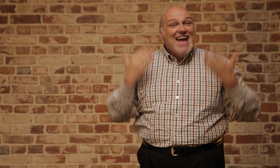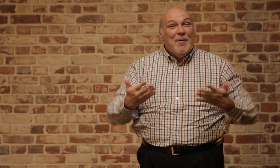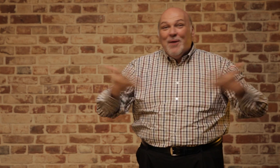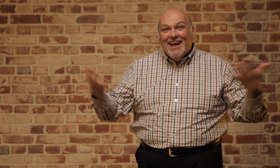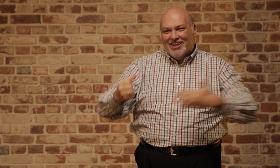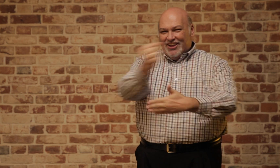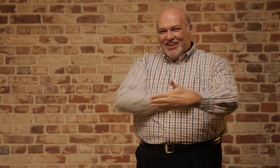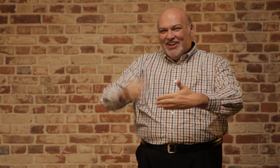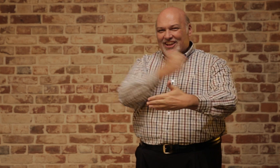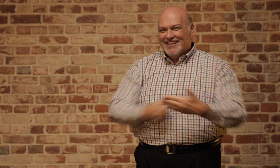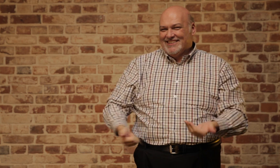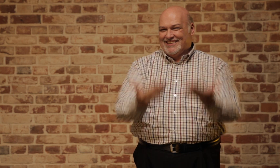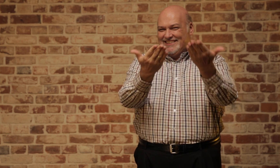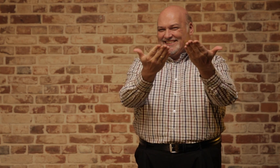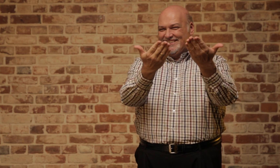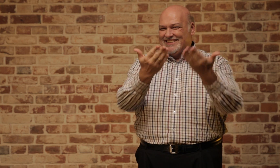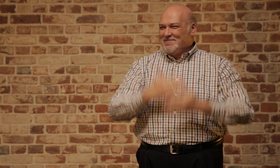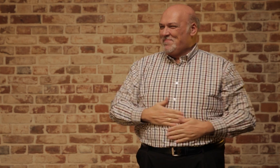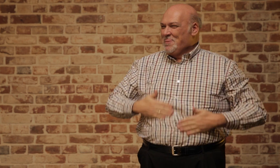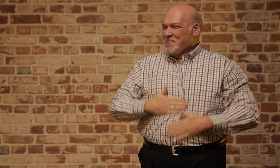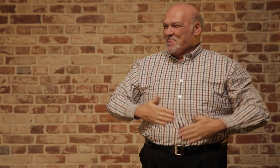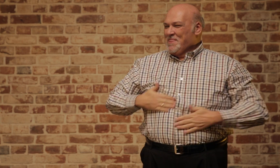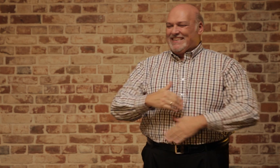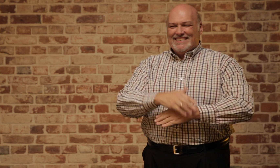Now it’s time for CookSign! And I’m starving!